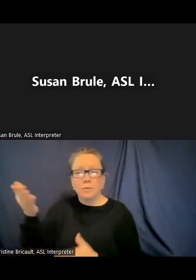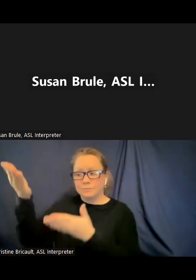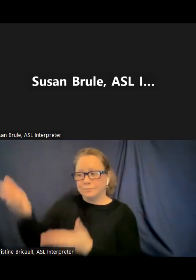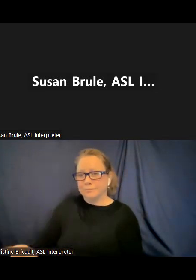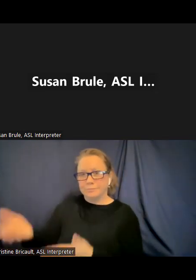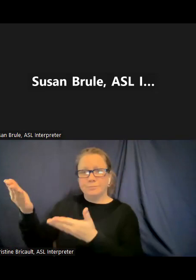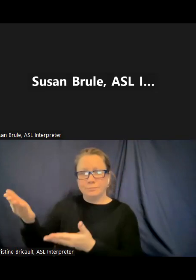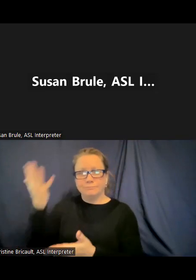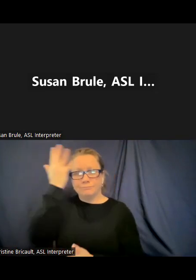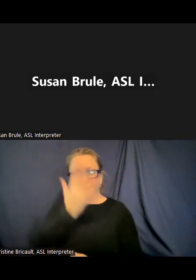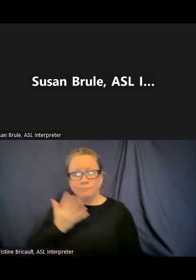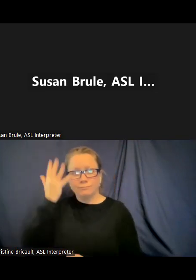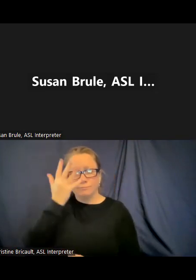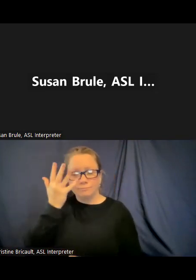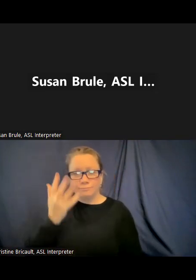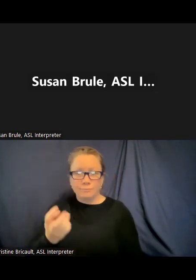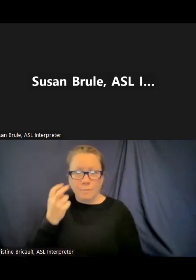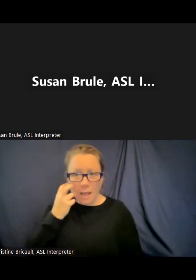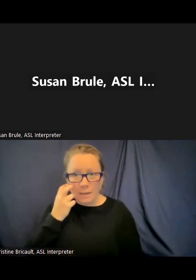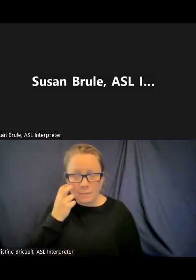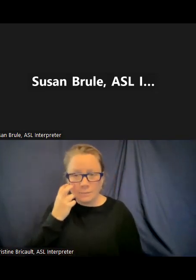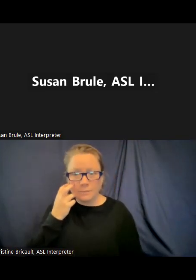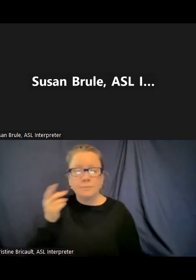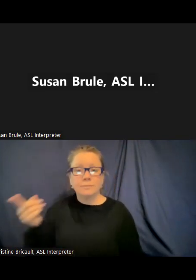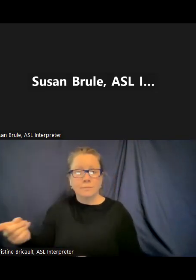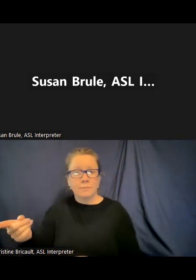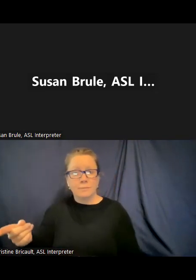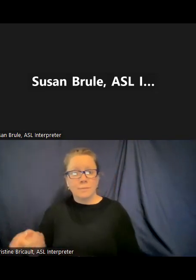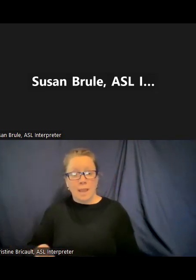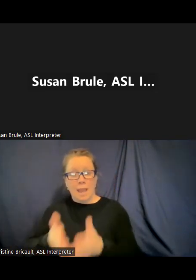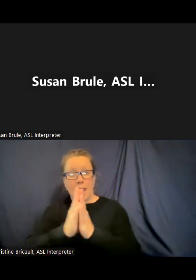obviously as blind, and they're asking for a screen reader.